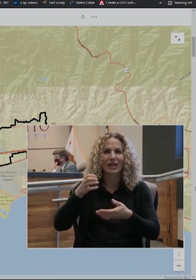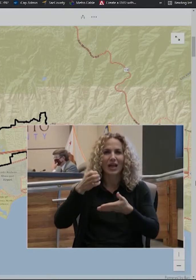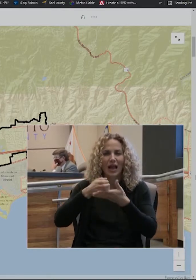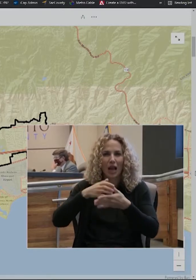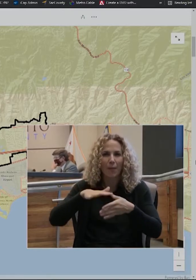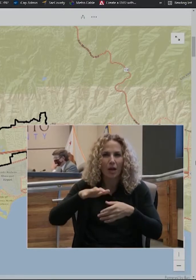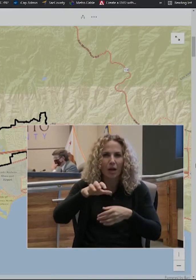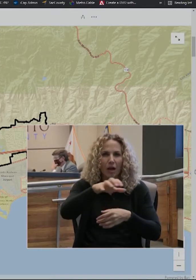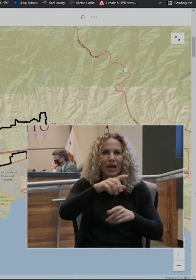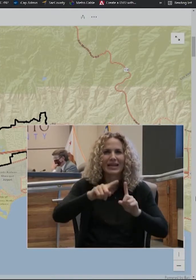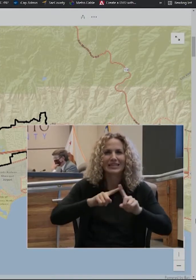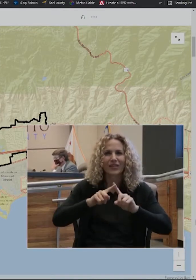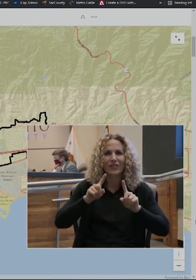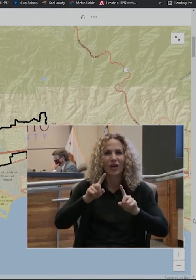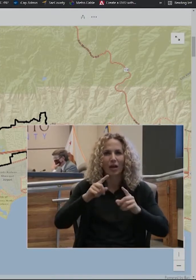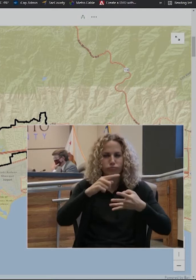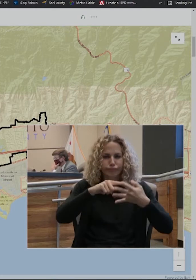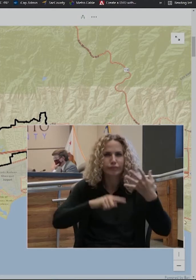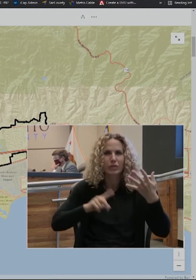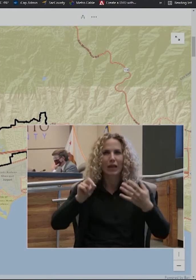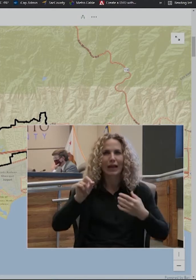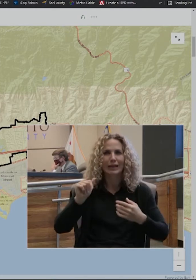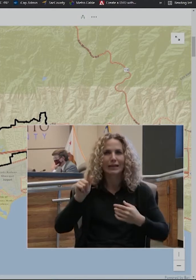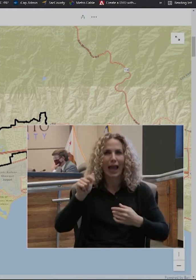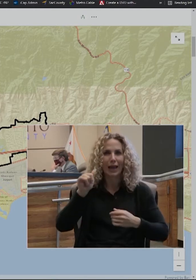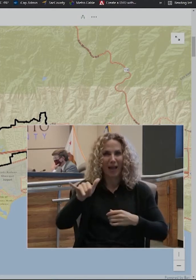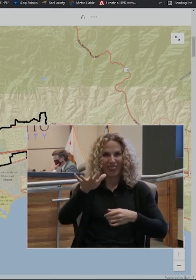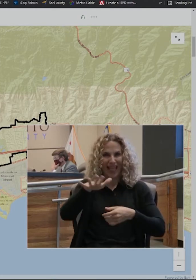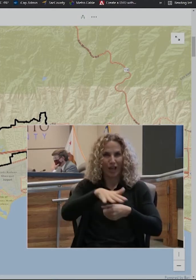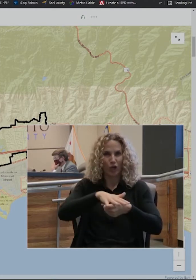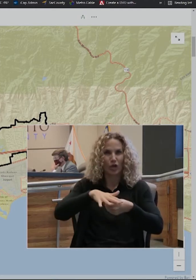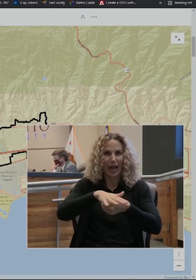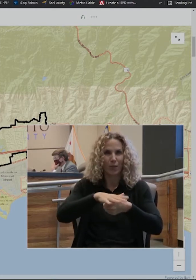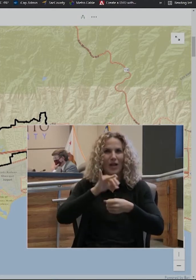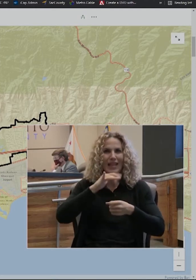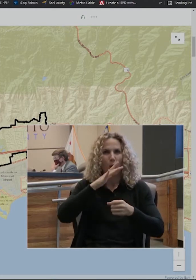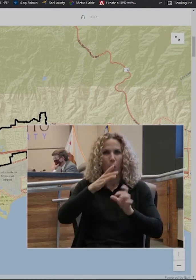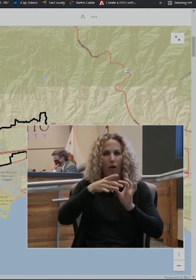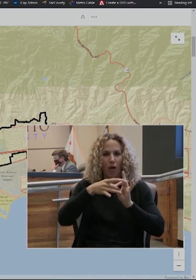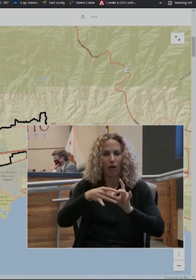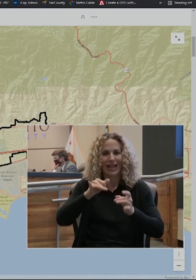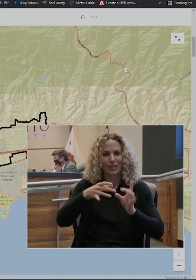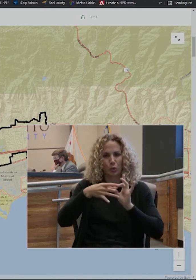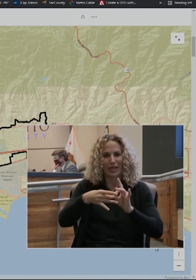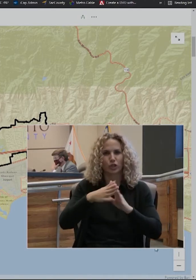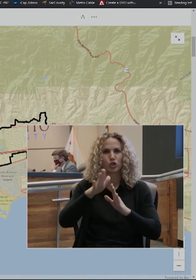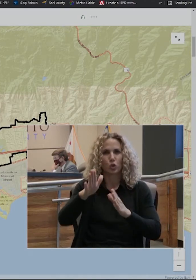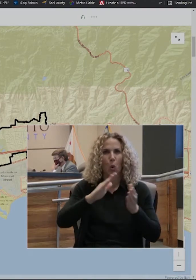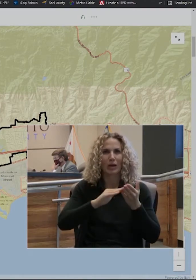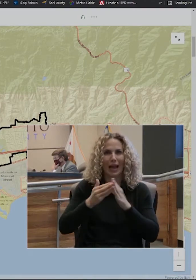DATA ON DEMOGRAPHICS AND ECONOMICS AND THAT TO TIE YOUR ECONOMICS AND THAT TO TIE YOUR NEIGHBORHOOD TOGETHER AND WE ALL